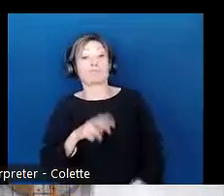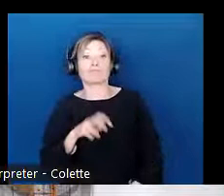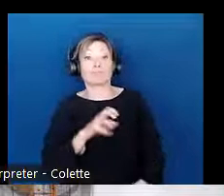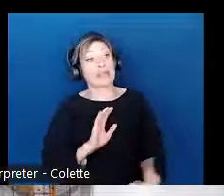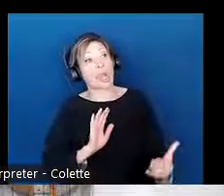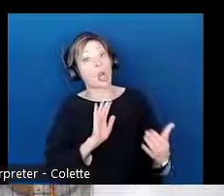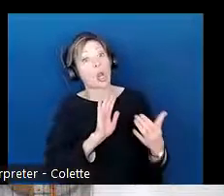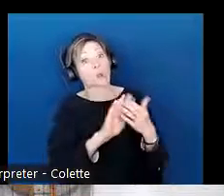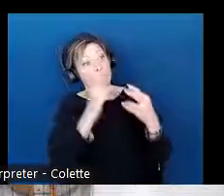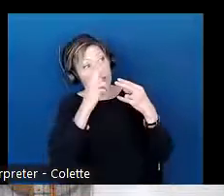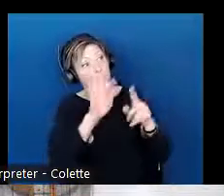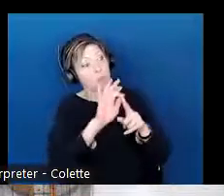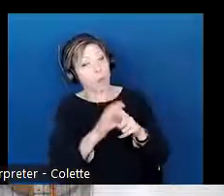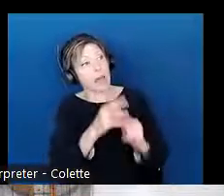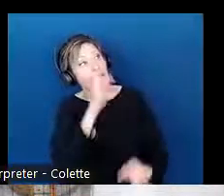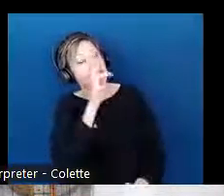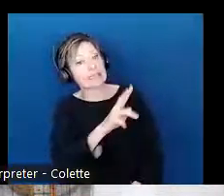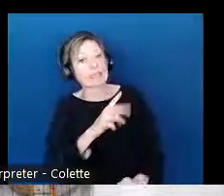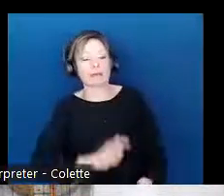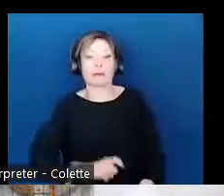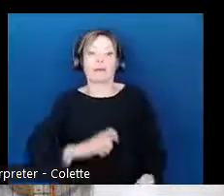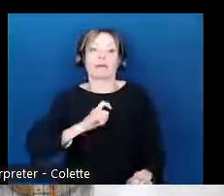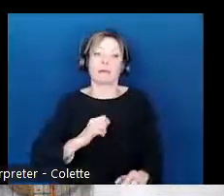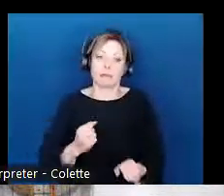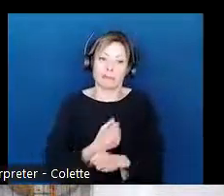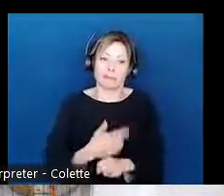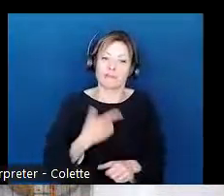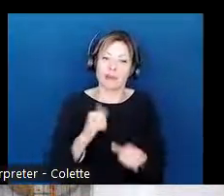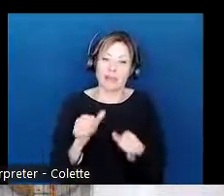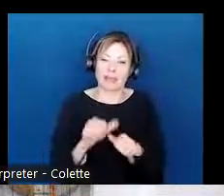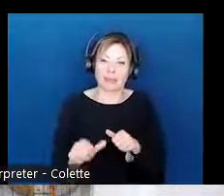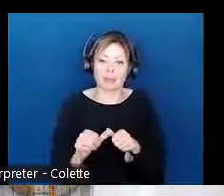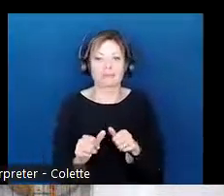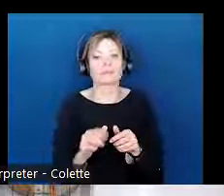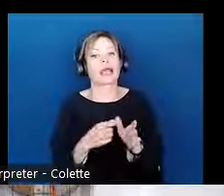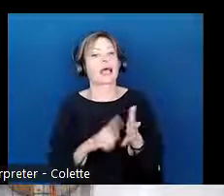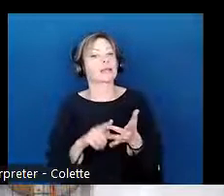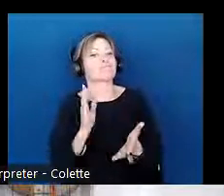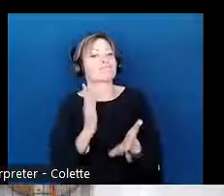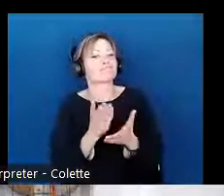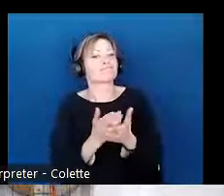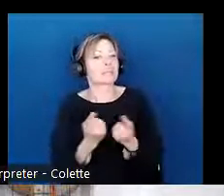spirits no end definitely. Yeah something about views isn't there but we work with National Trust